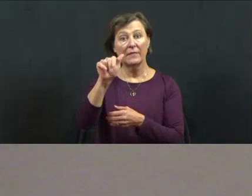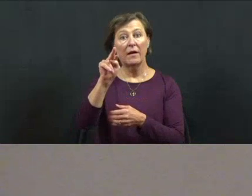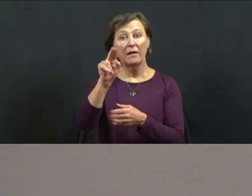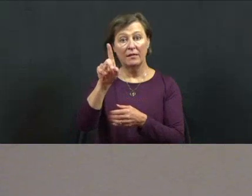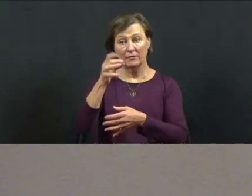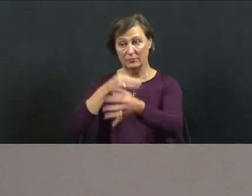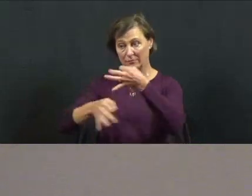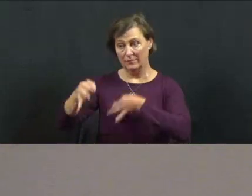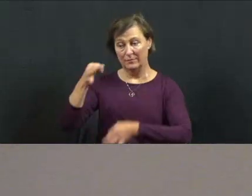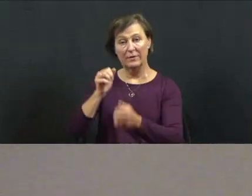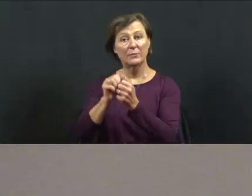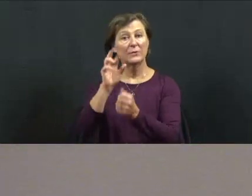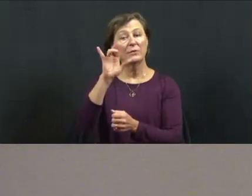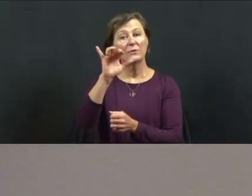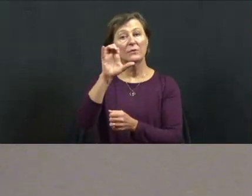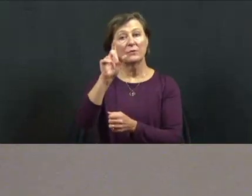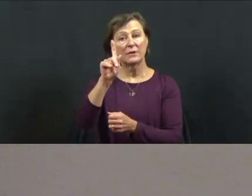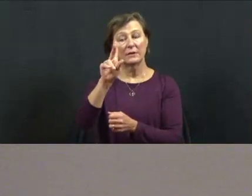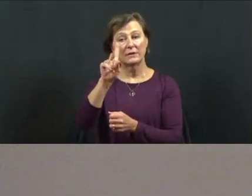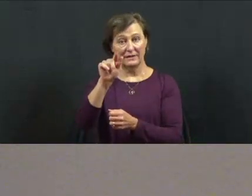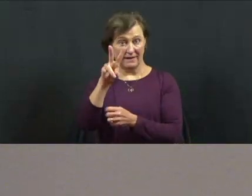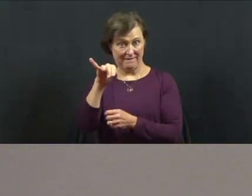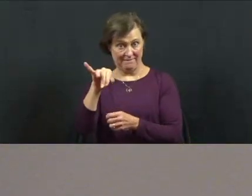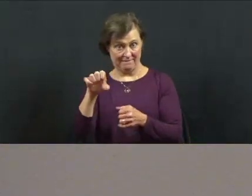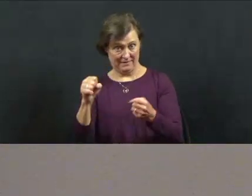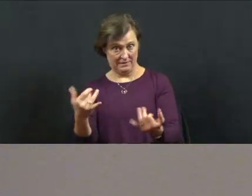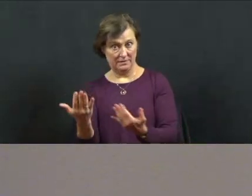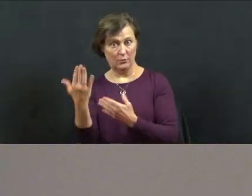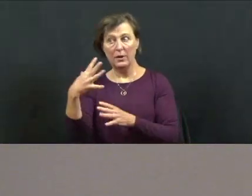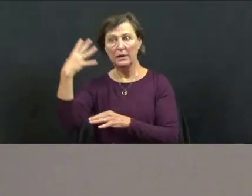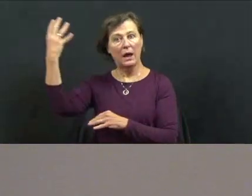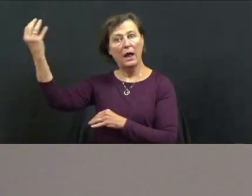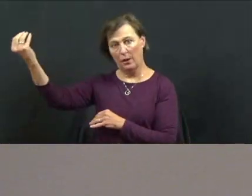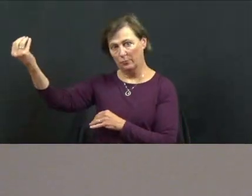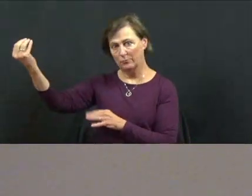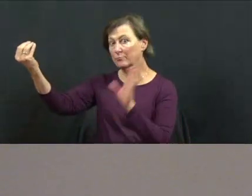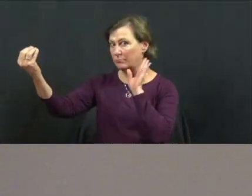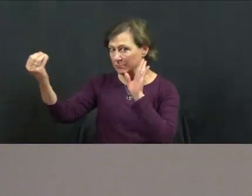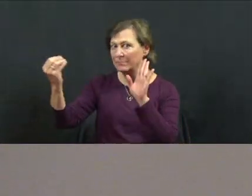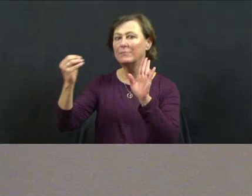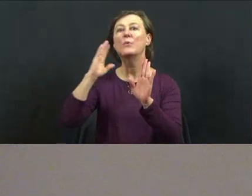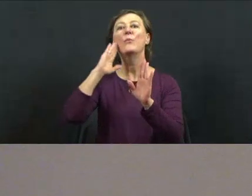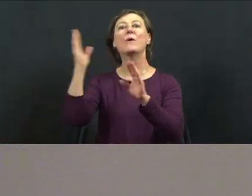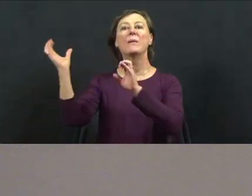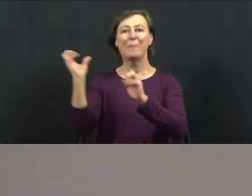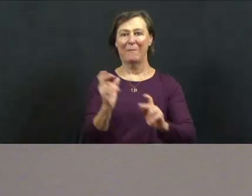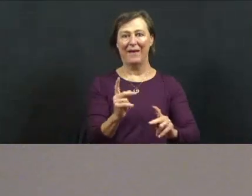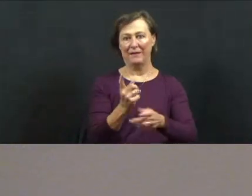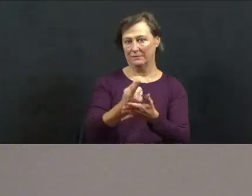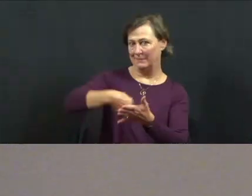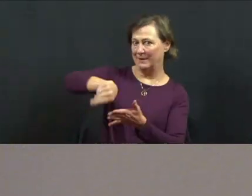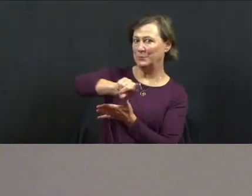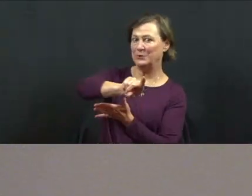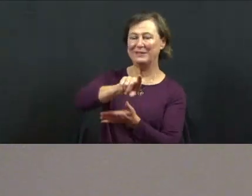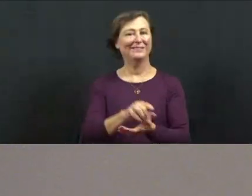Rick Davis this morning. He is out, but he will be back next week.